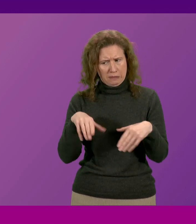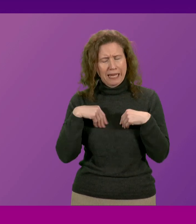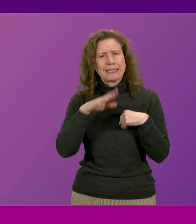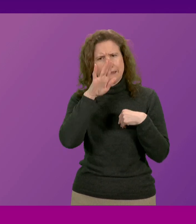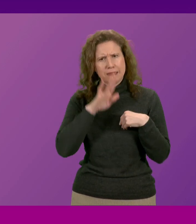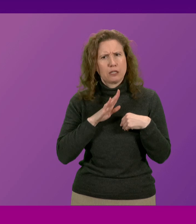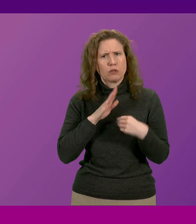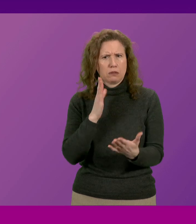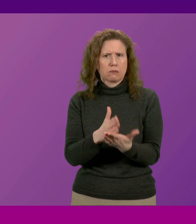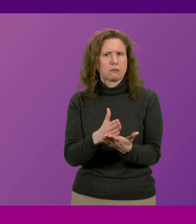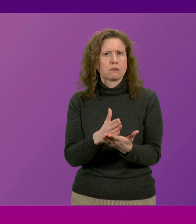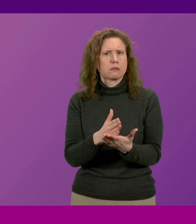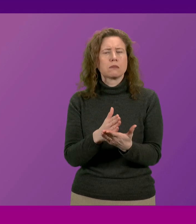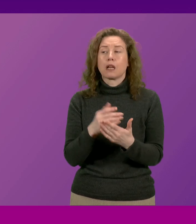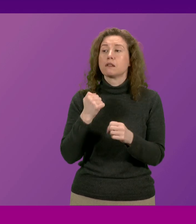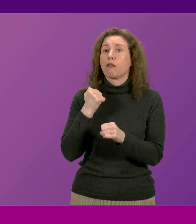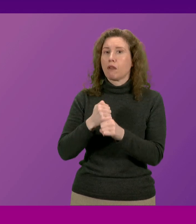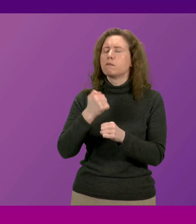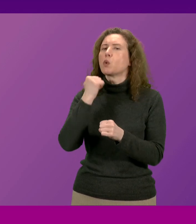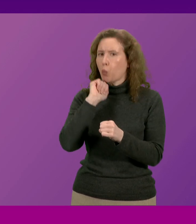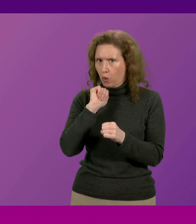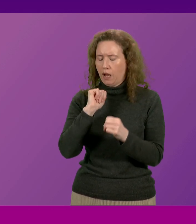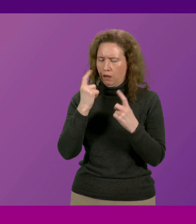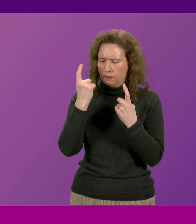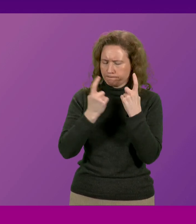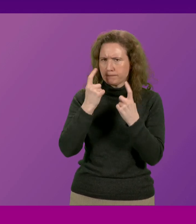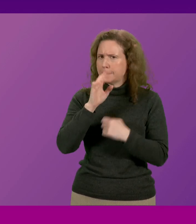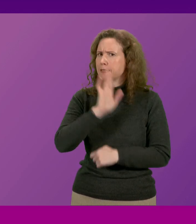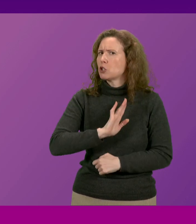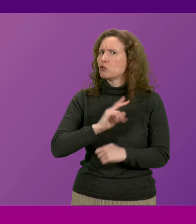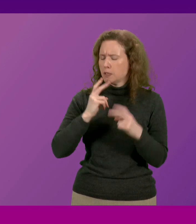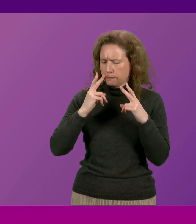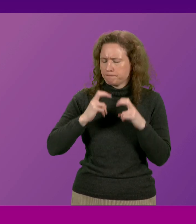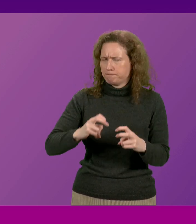take the issue. The Government will give serious consideration to the matter.